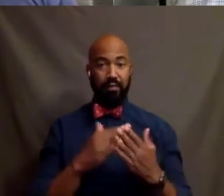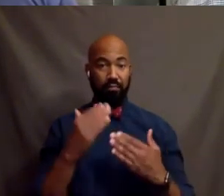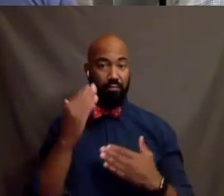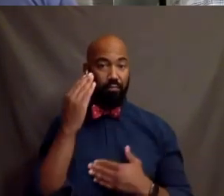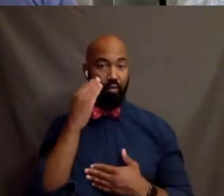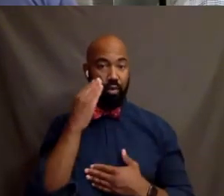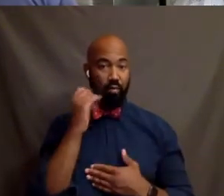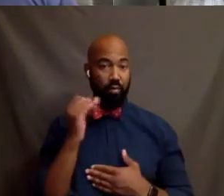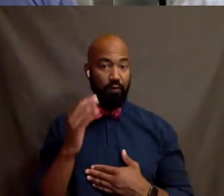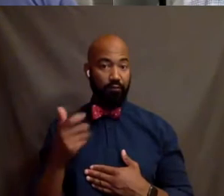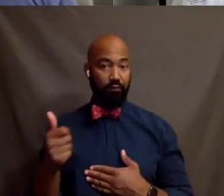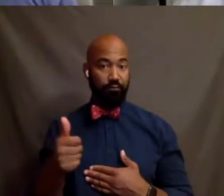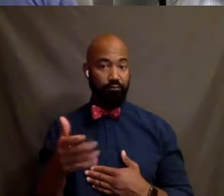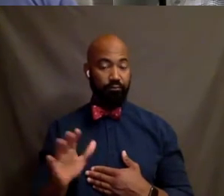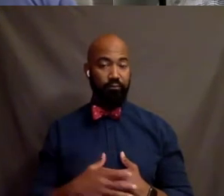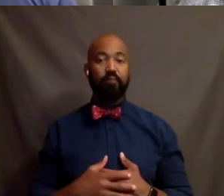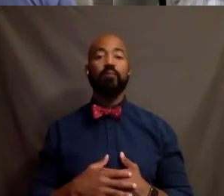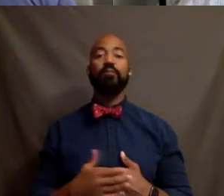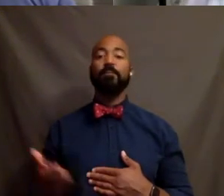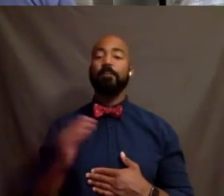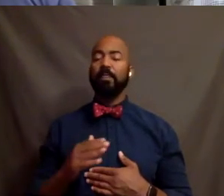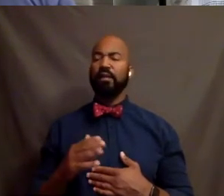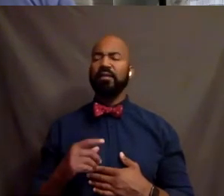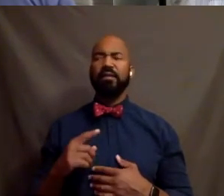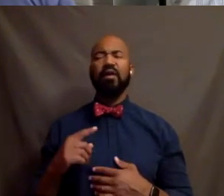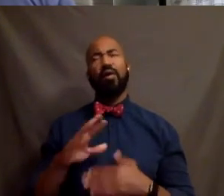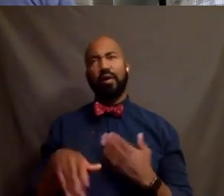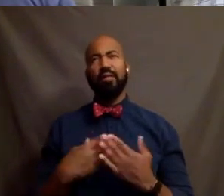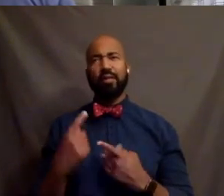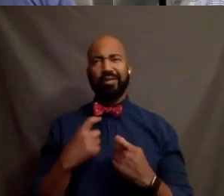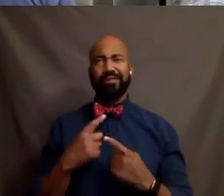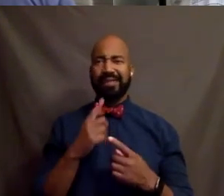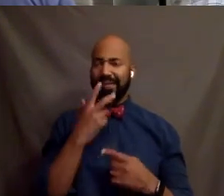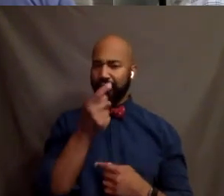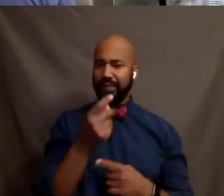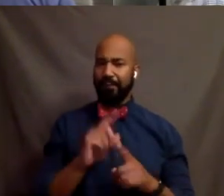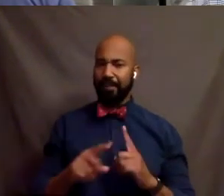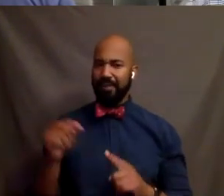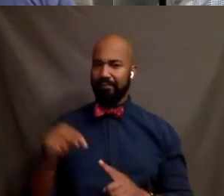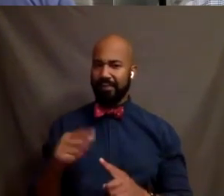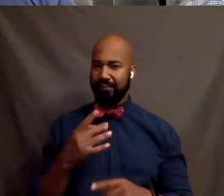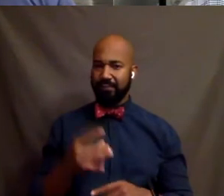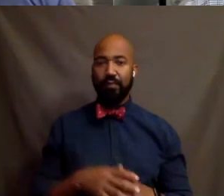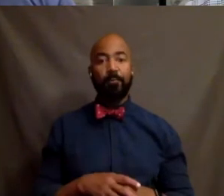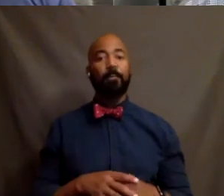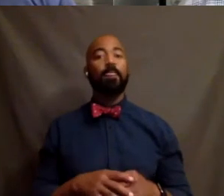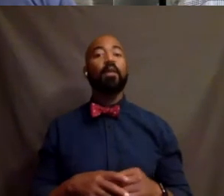So this is an interesting, all of the questions are interesting, so next question is, I wanna look more androgynous and less feminine,